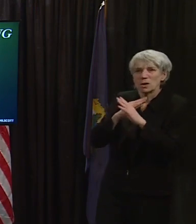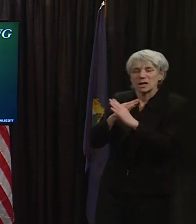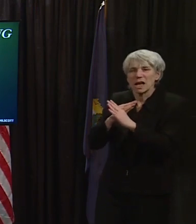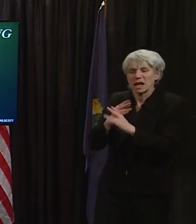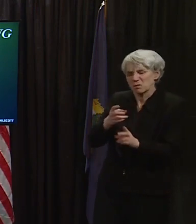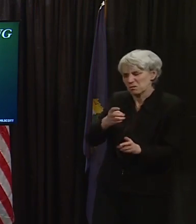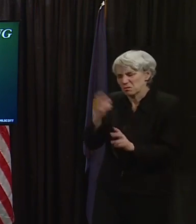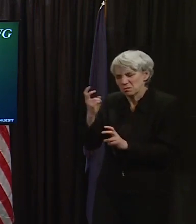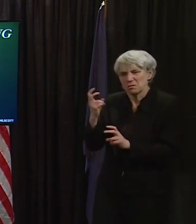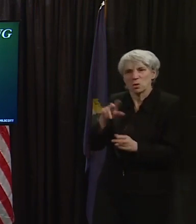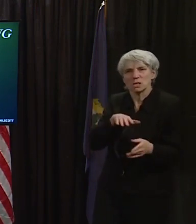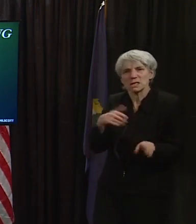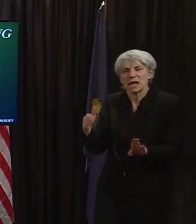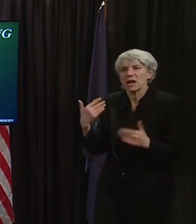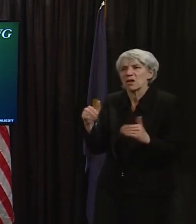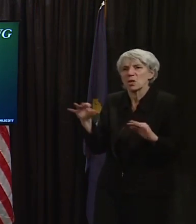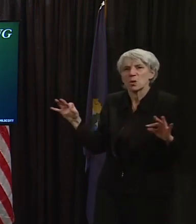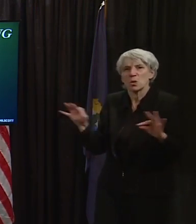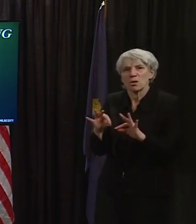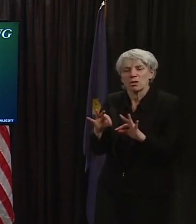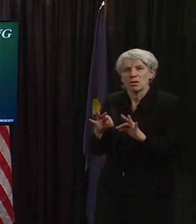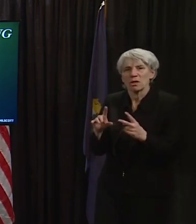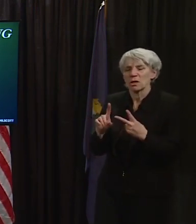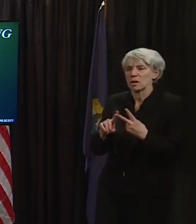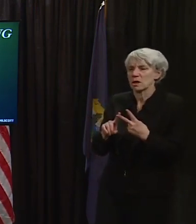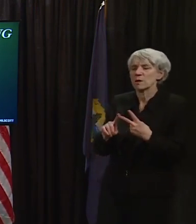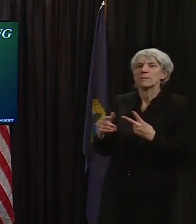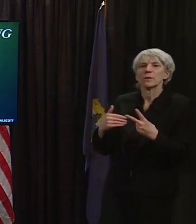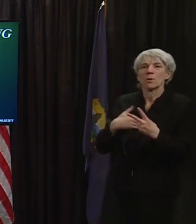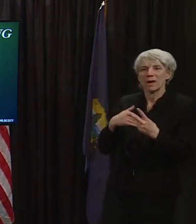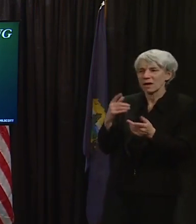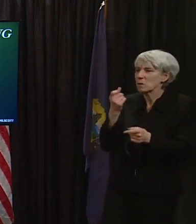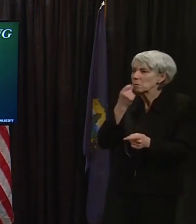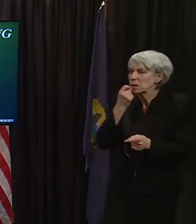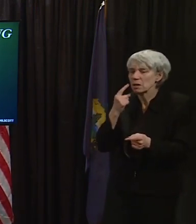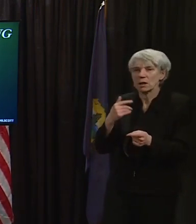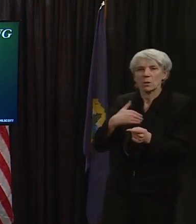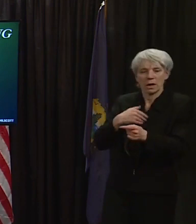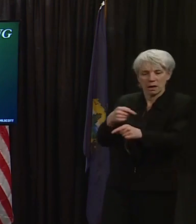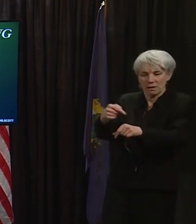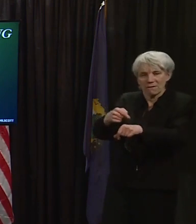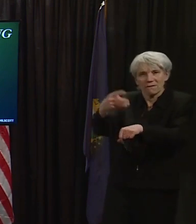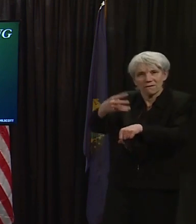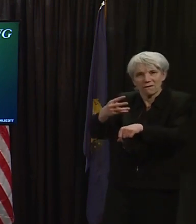We have additional therapeutics we know to wear masks. Things are different.